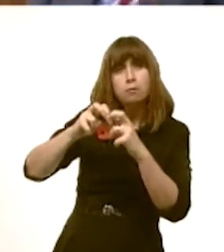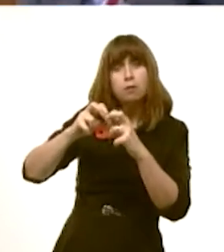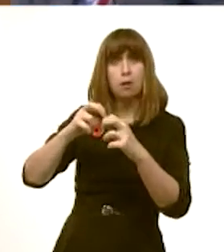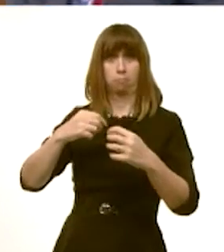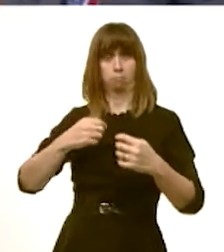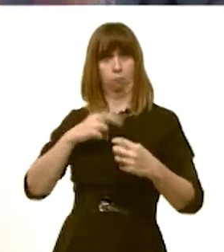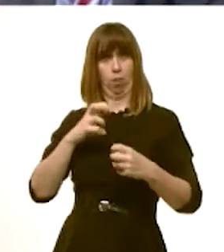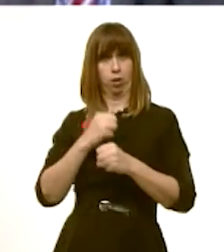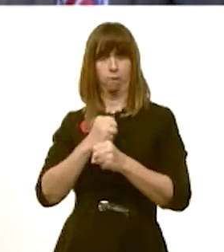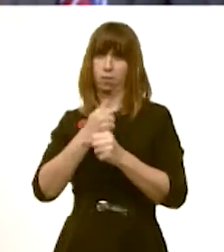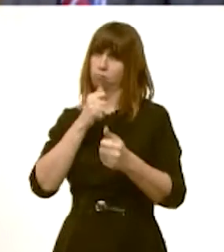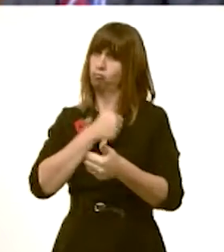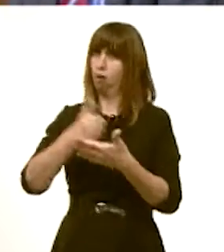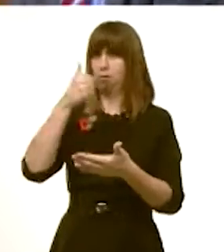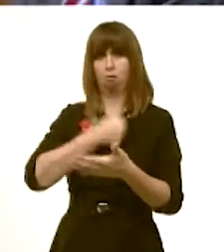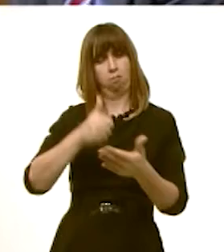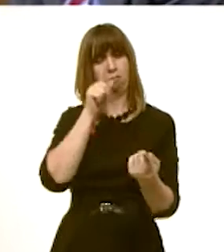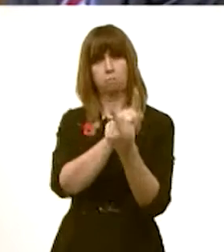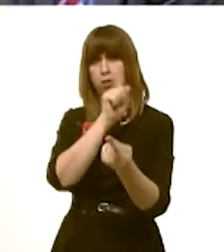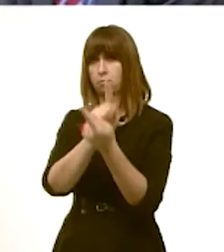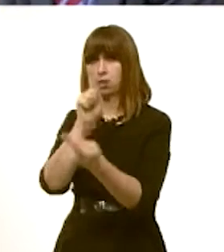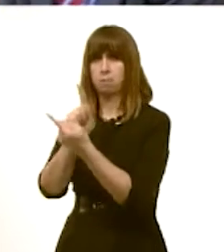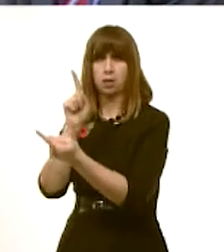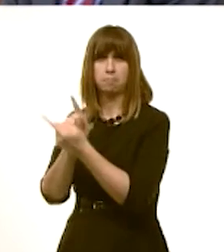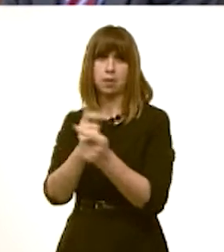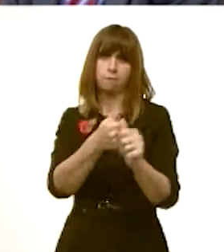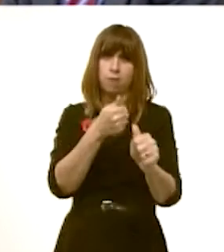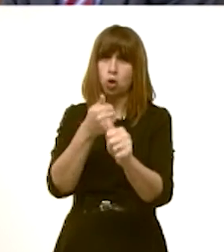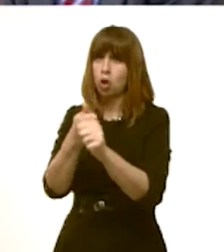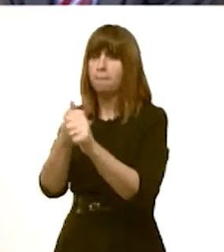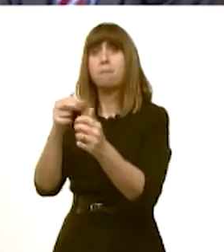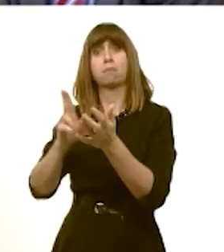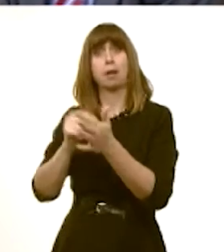with industry operators, with NRW and also with Neath Port Talbot County Borough Council